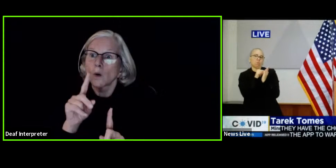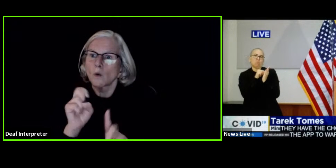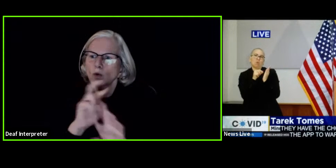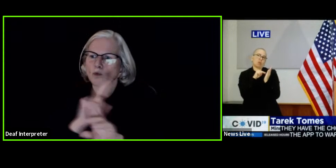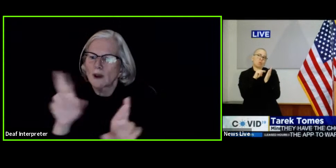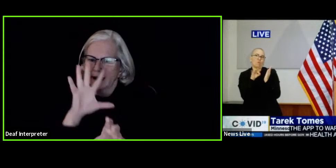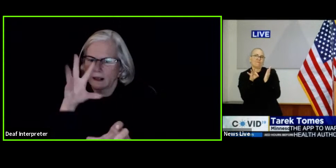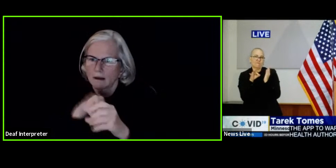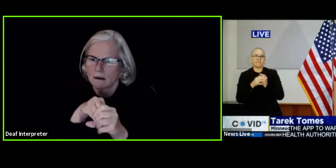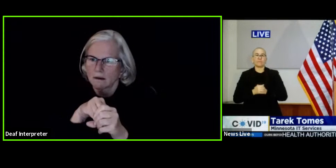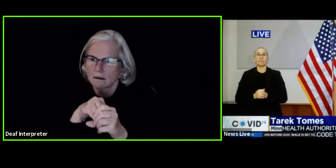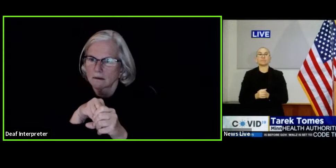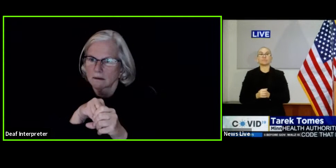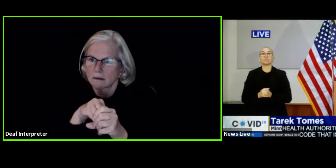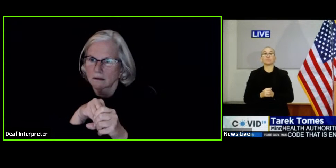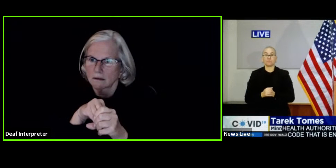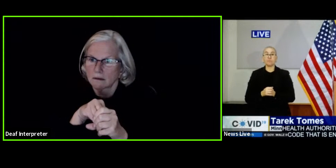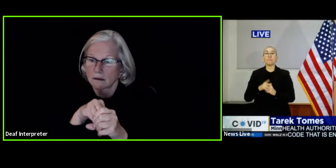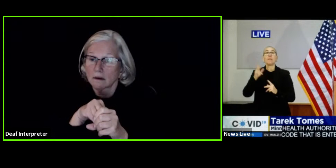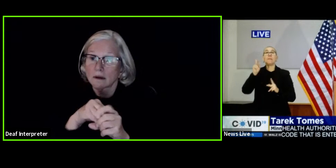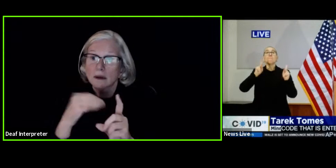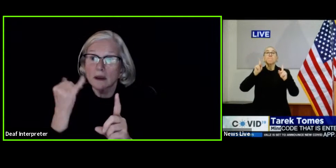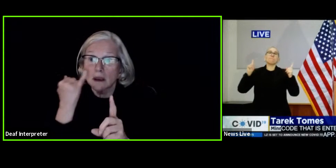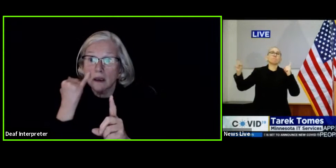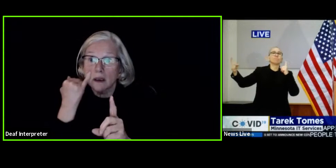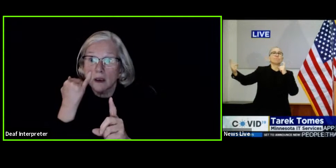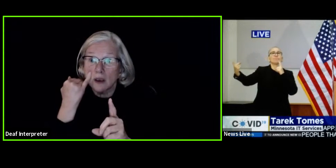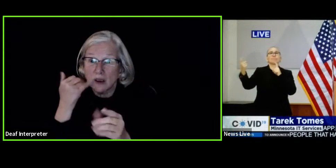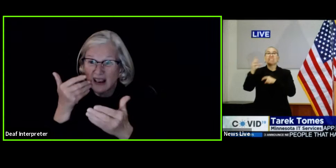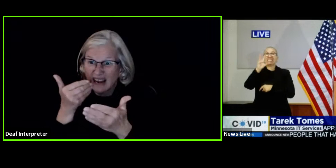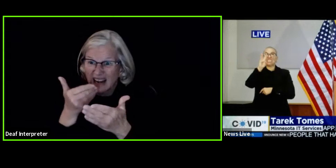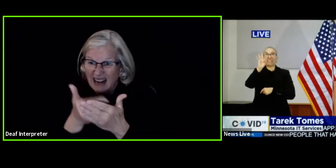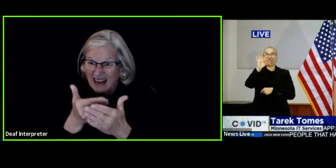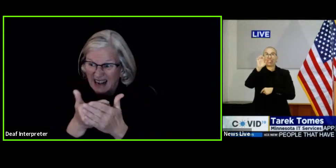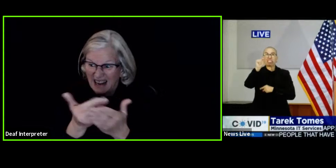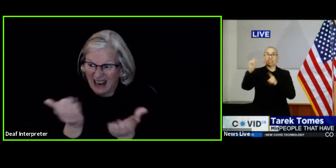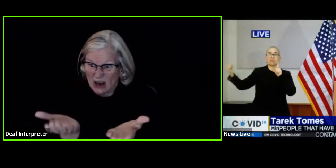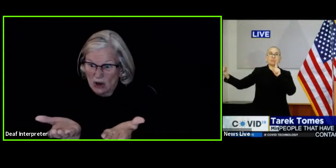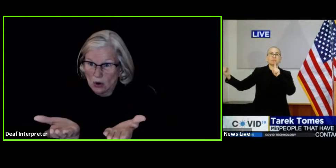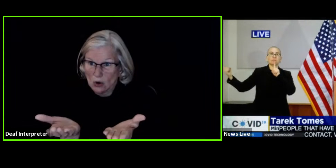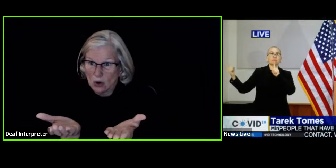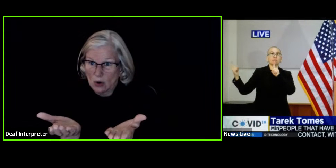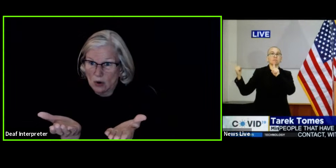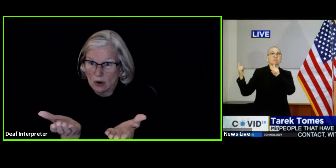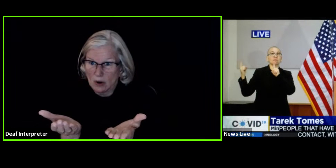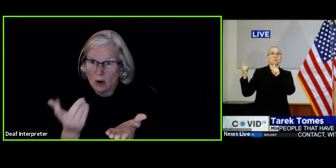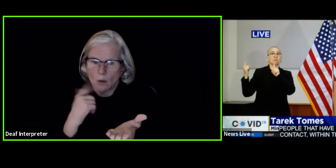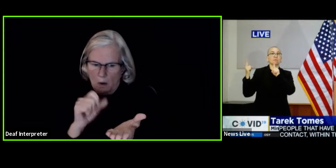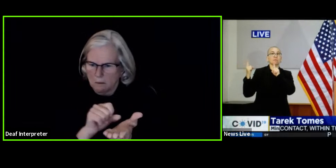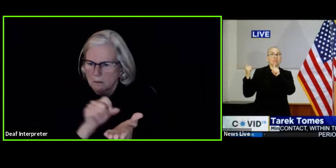AND WITHIN THE INFECTIOUS PERIOD, WILL THEN RECEIVE A NOTIFICATION THAT THEY MAY HAVE HAD A POTENTIAL EXPOSURE.